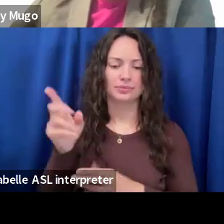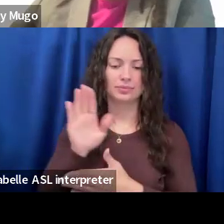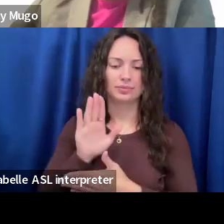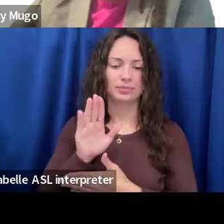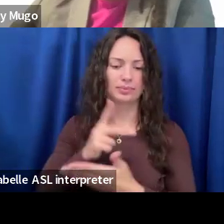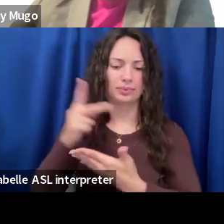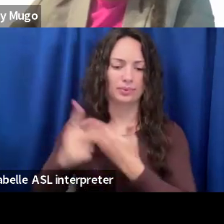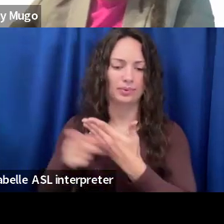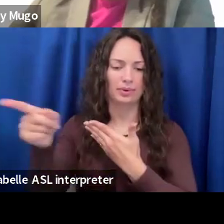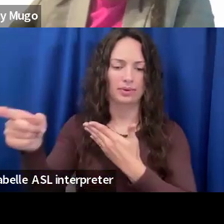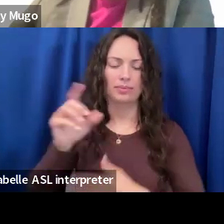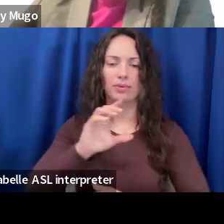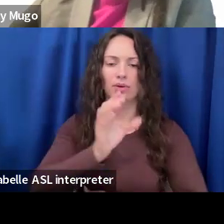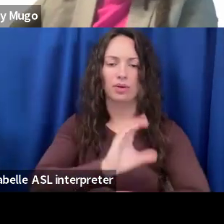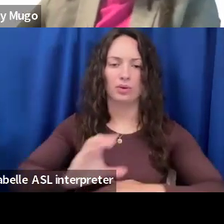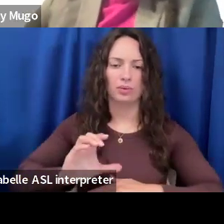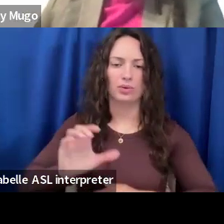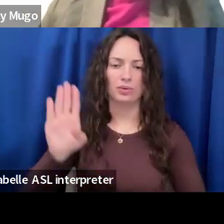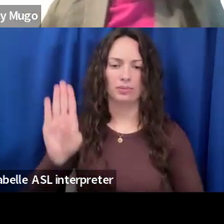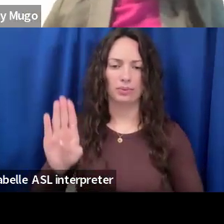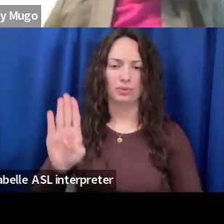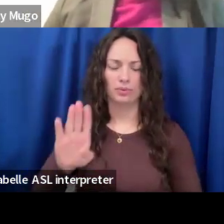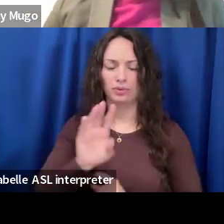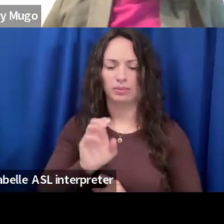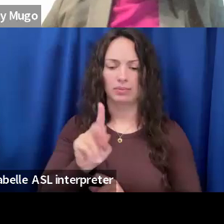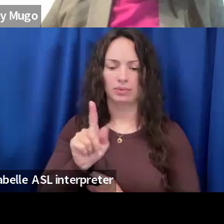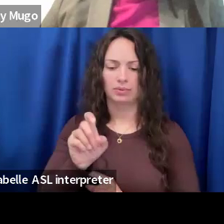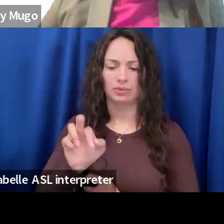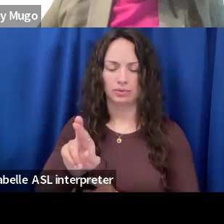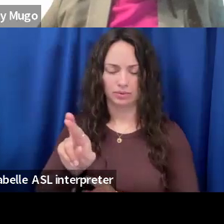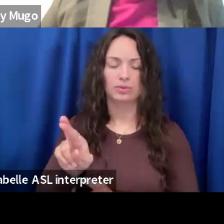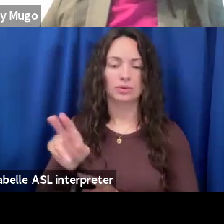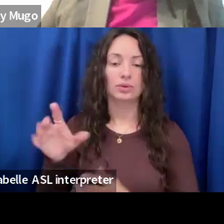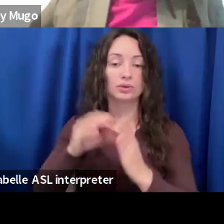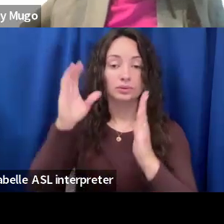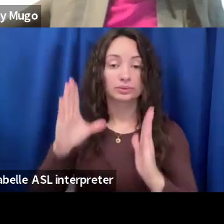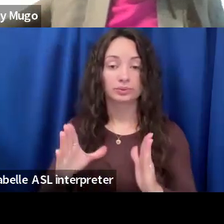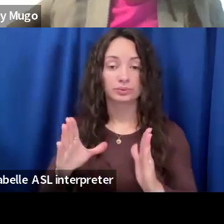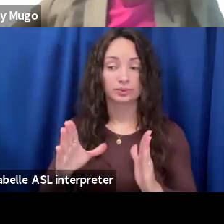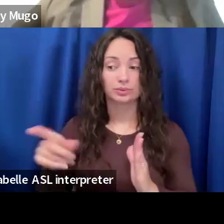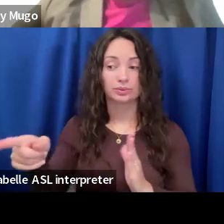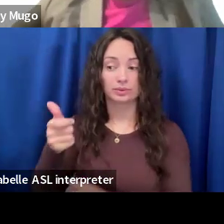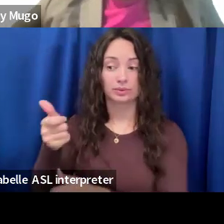Boulder all of the students had five years to go through their engineering or computer